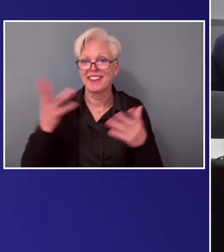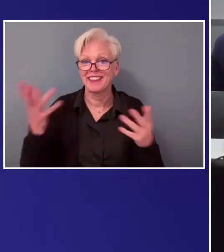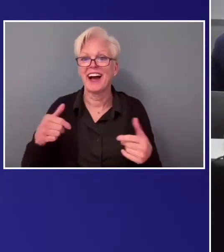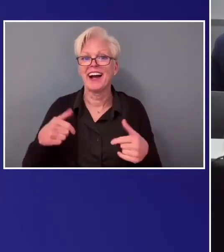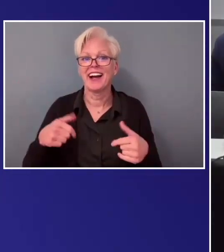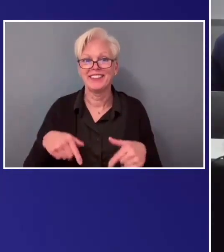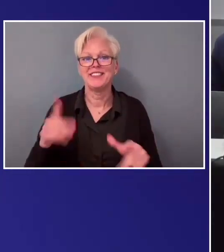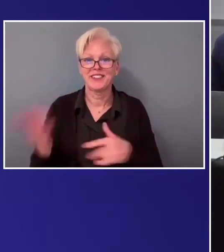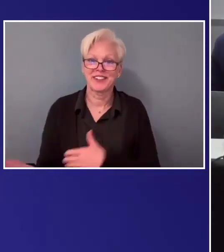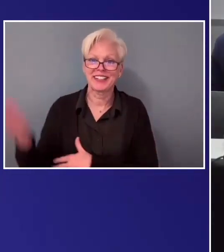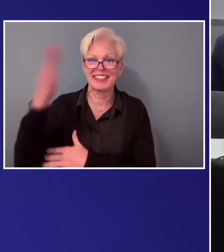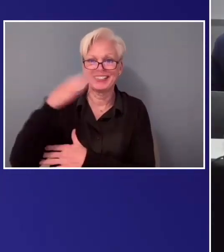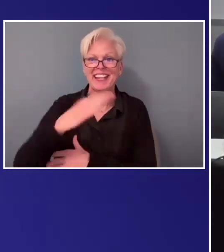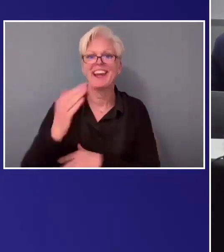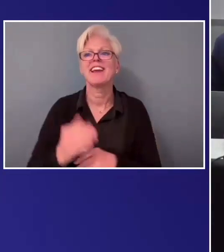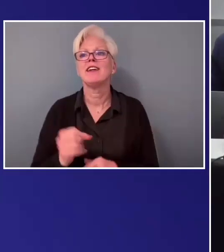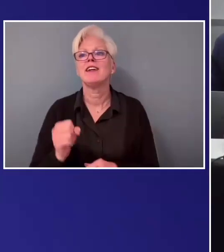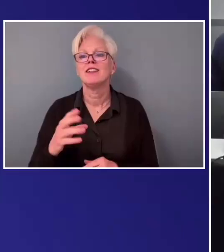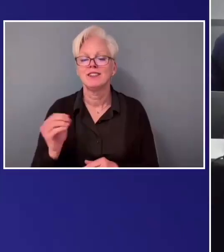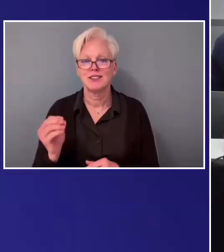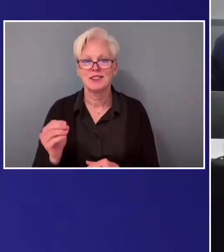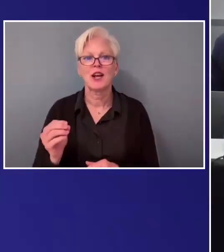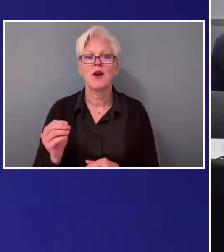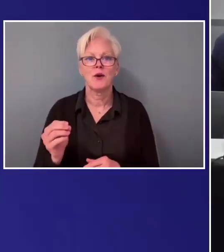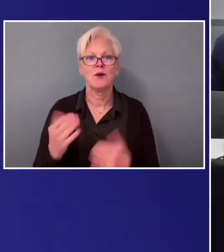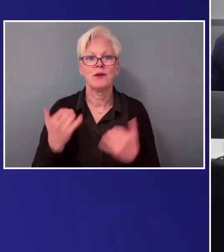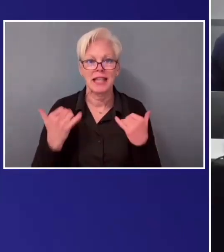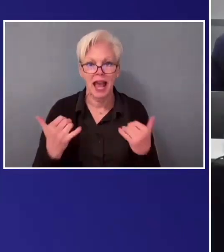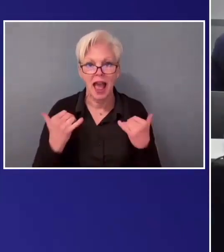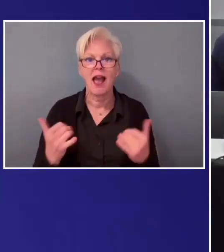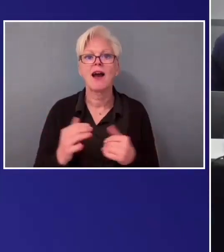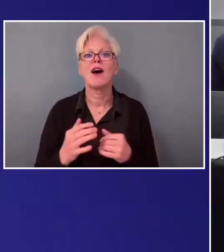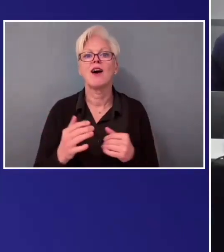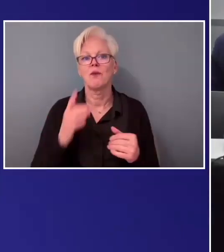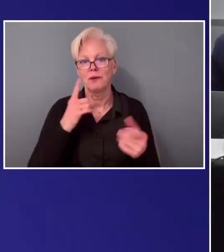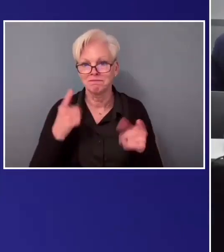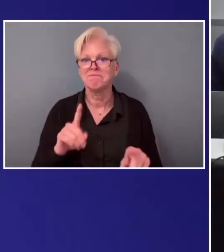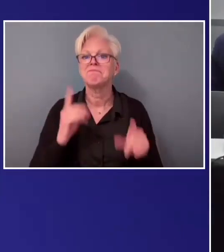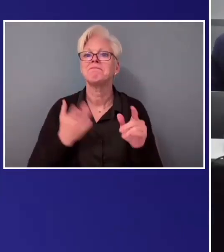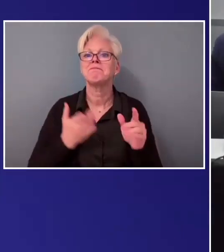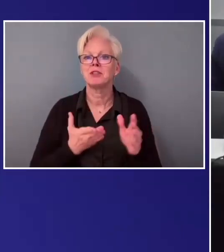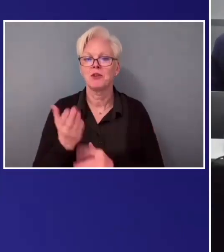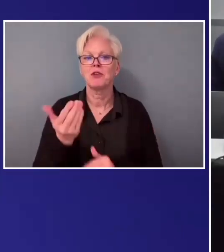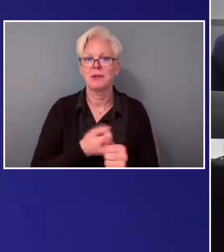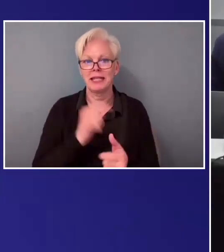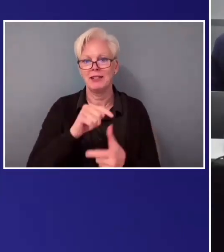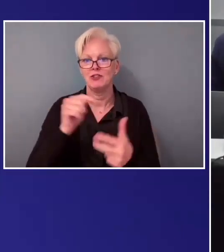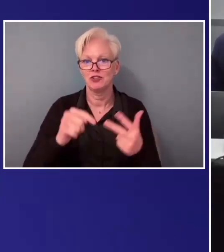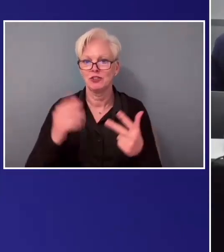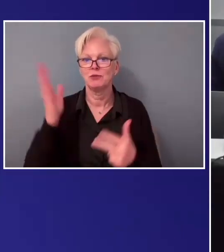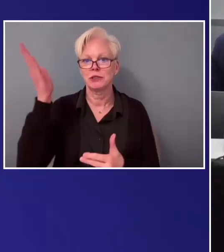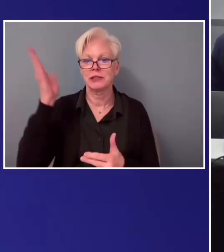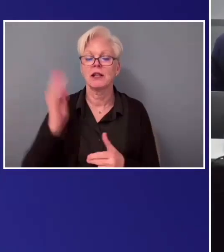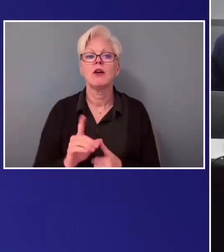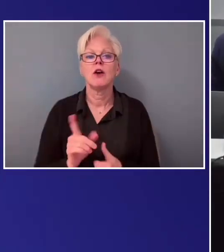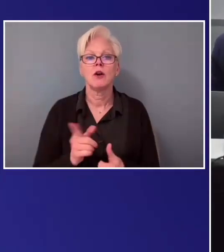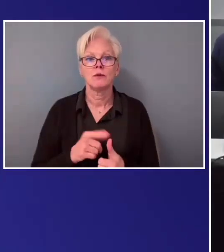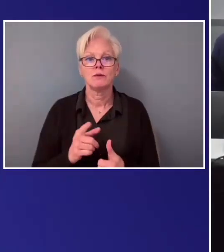of the day. So now is the time that we will go through each of them. So one of them is one that we hadn't